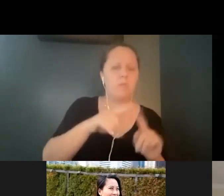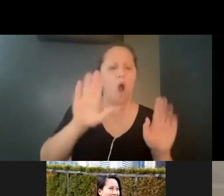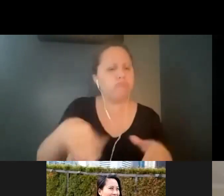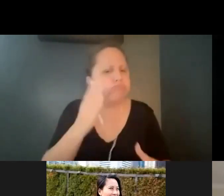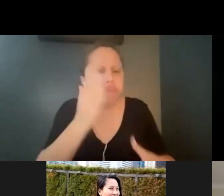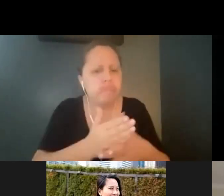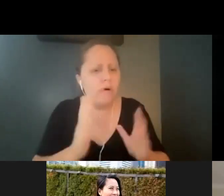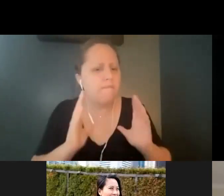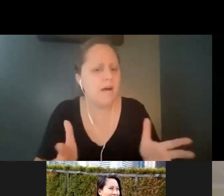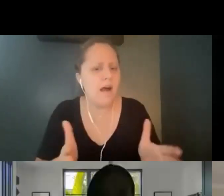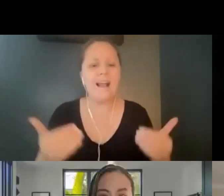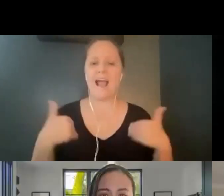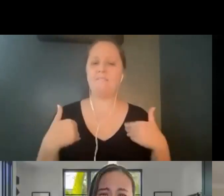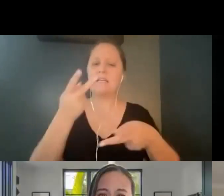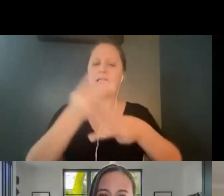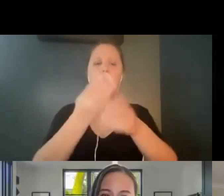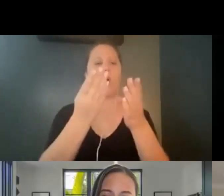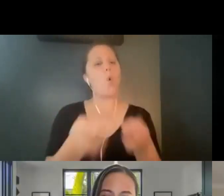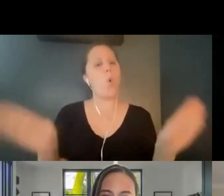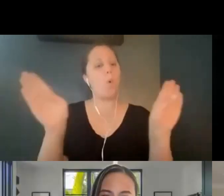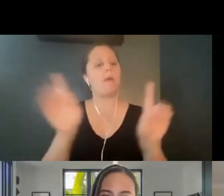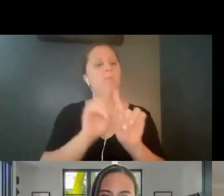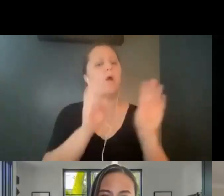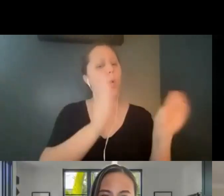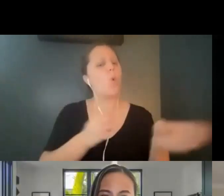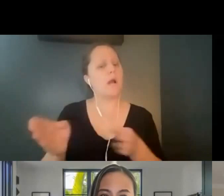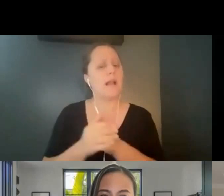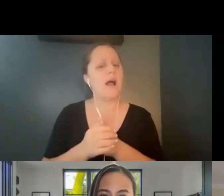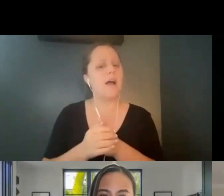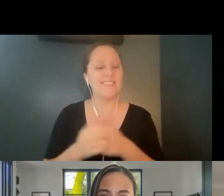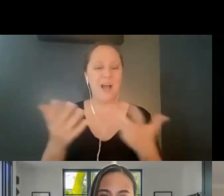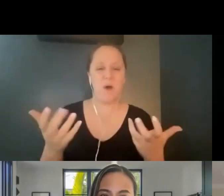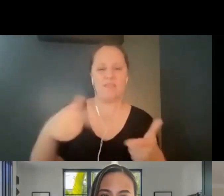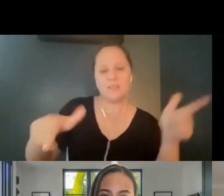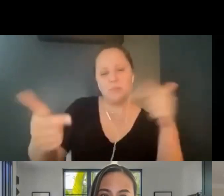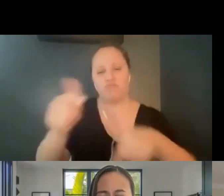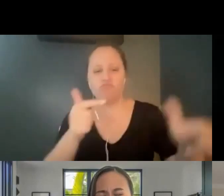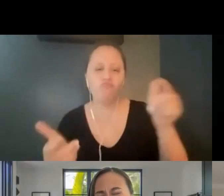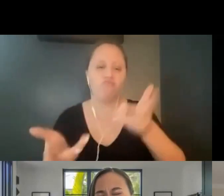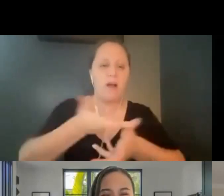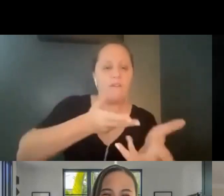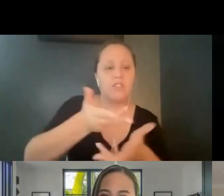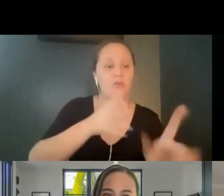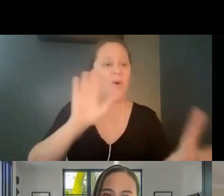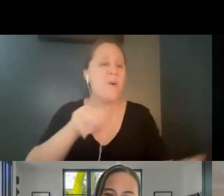questions just to keep it orderly but I really would love for it to be a free-flowing conversation. Oh, Michelle yeah, you didn't leave us. I'm so happy